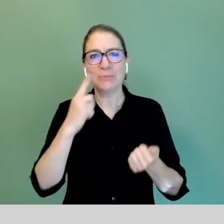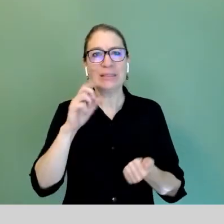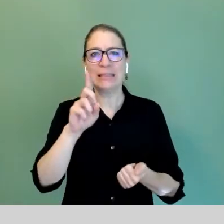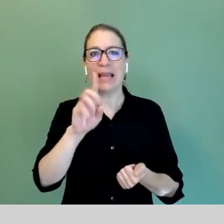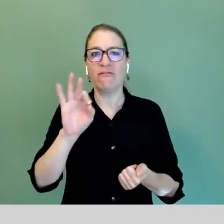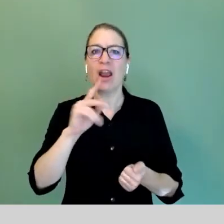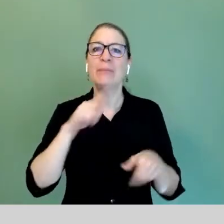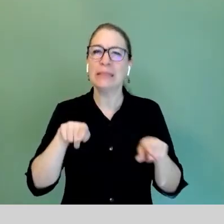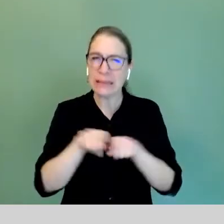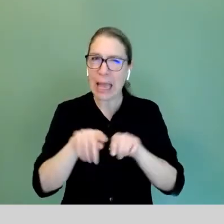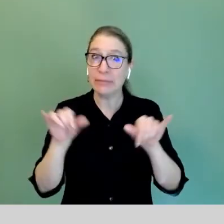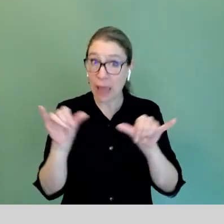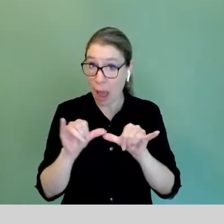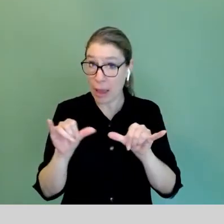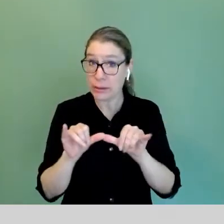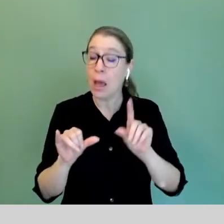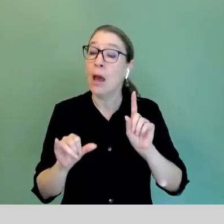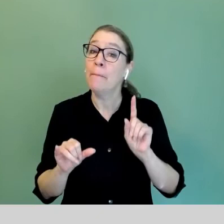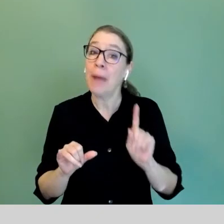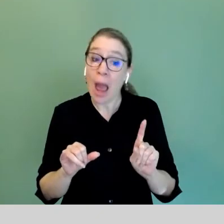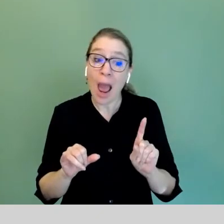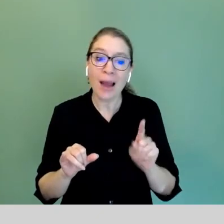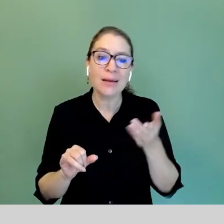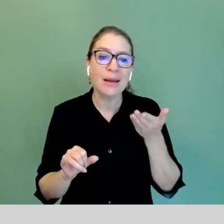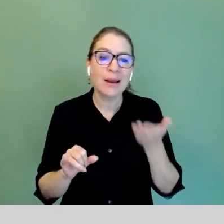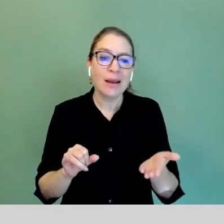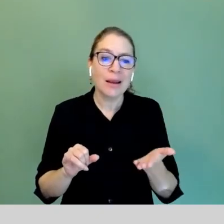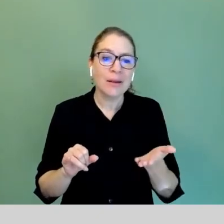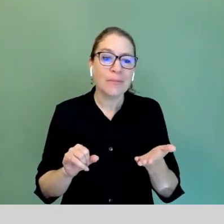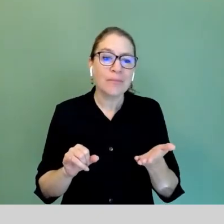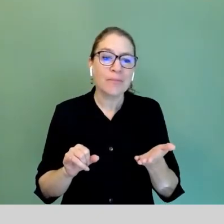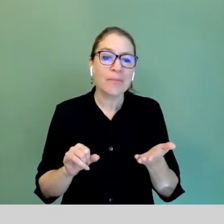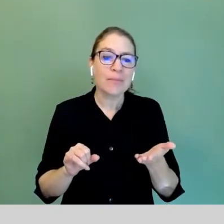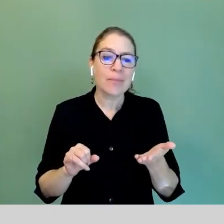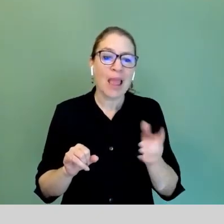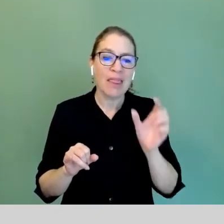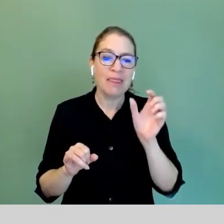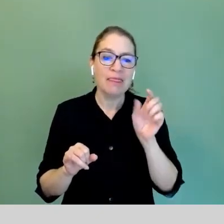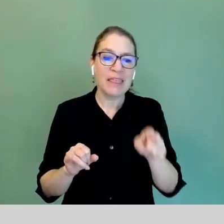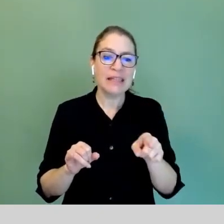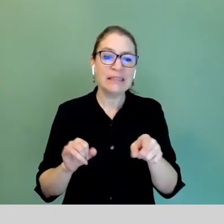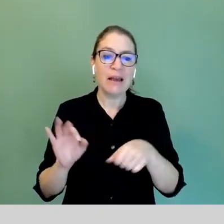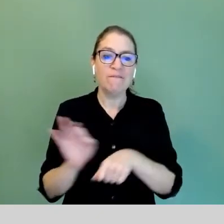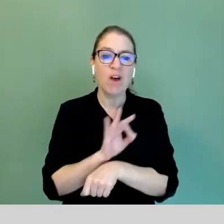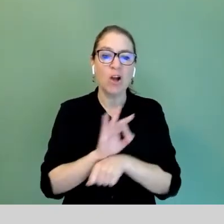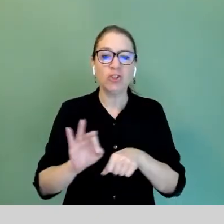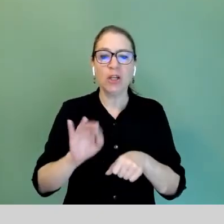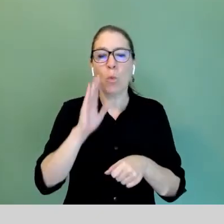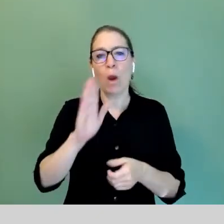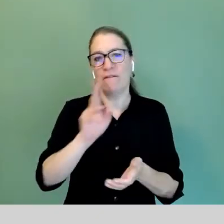is the same size, but it has values within range function. This check will actually fail.